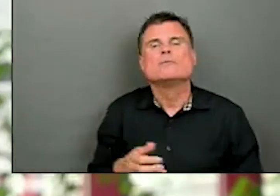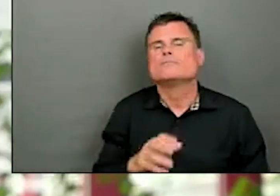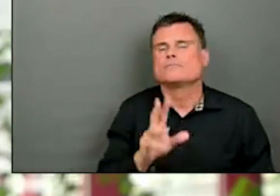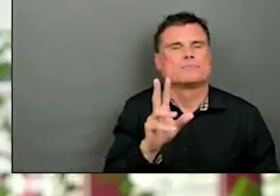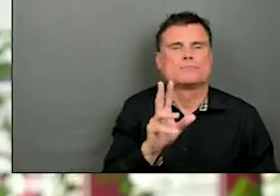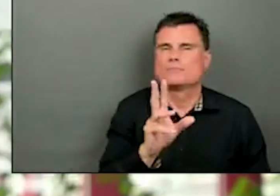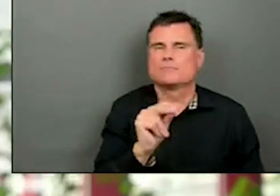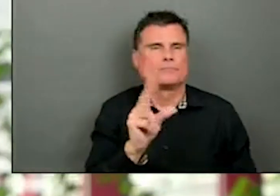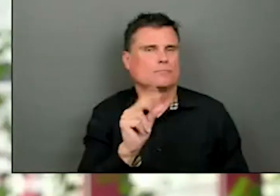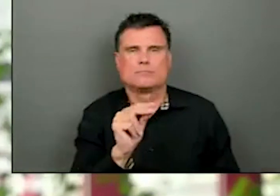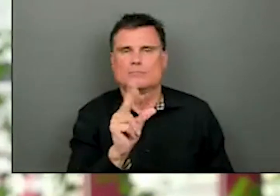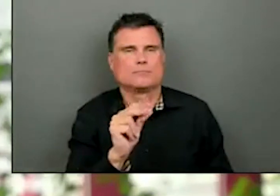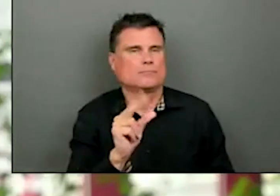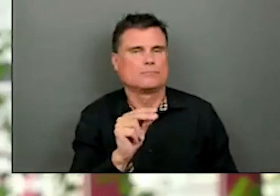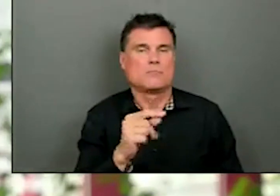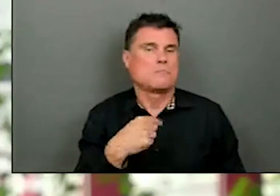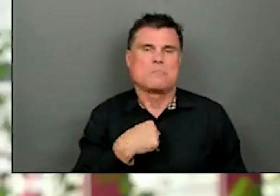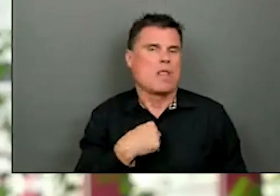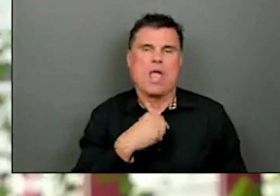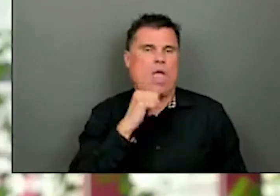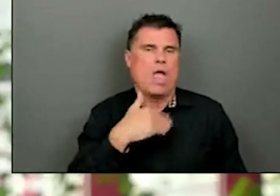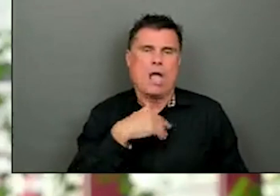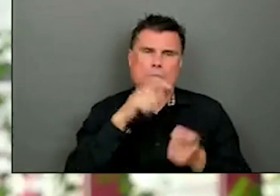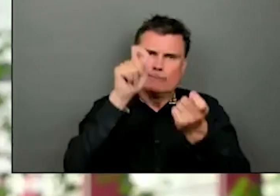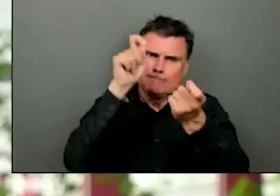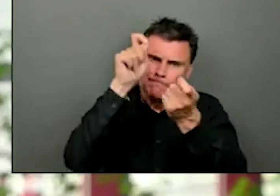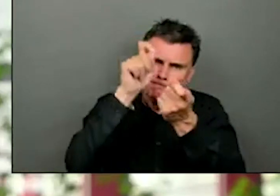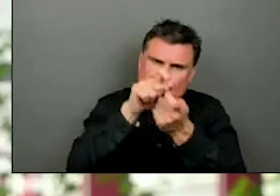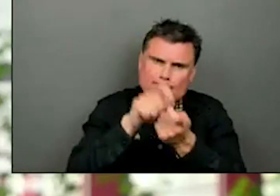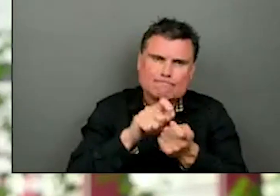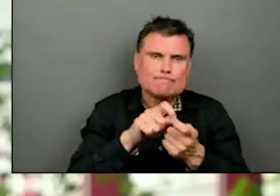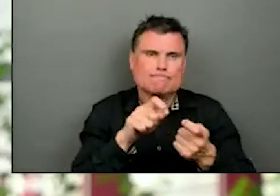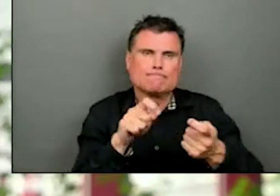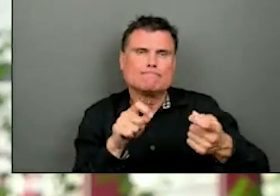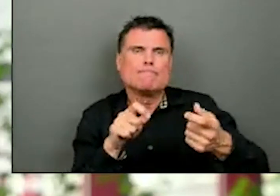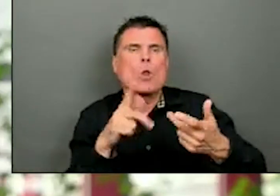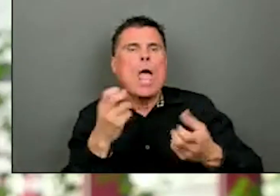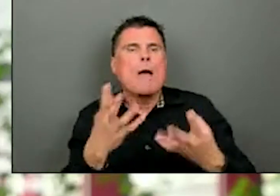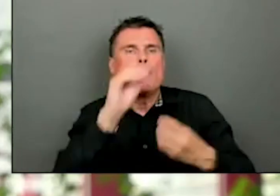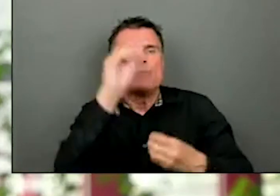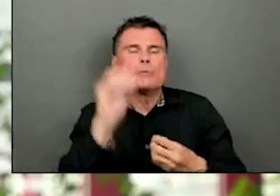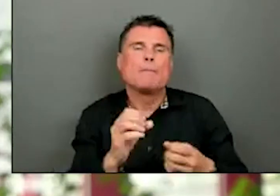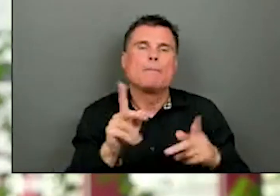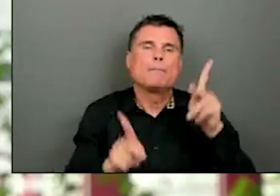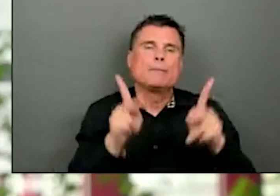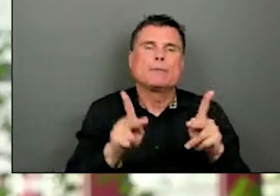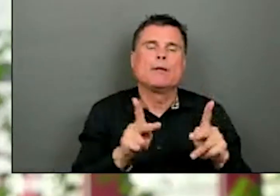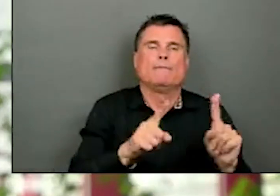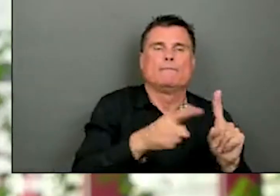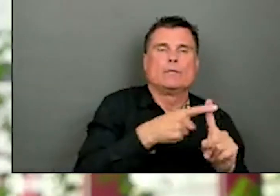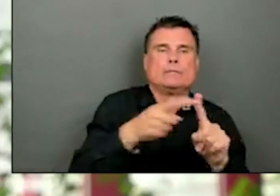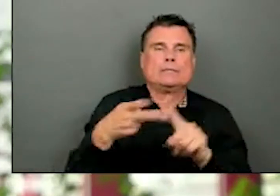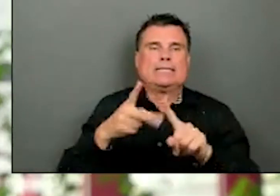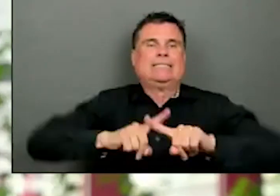getting an alternate mrna for their second dose it has varied a little bit by clinic and by area of